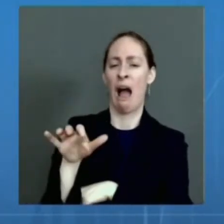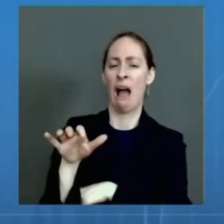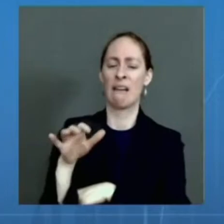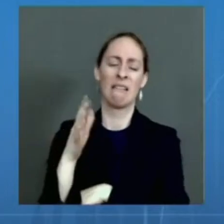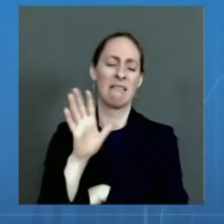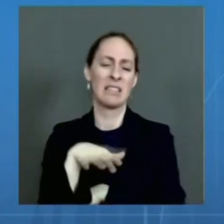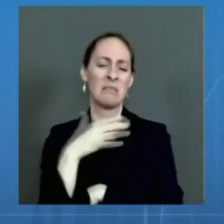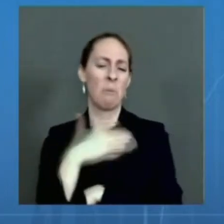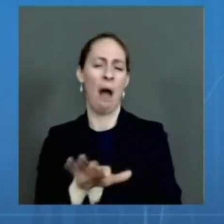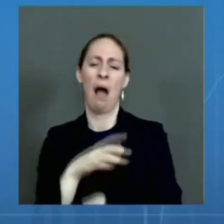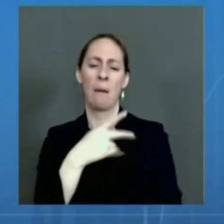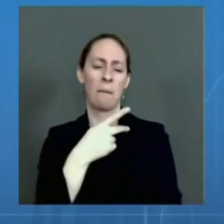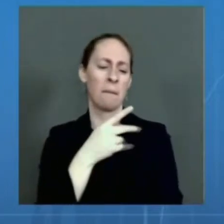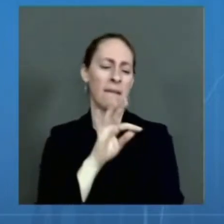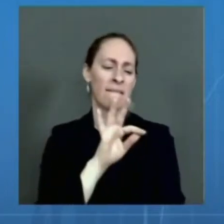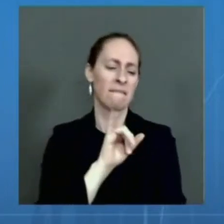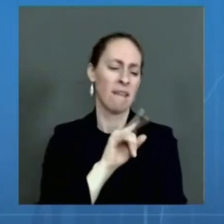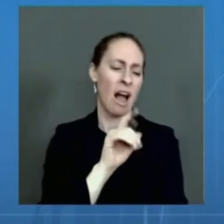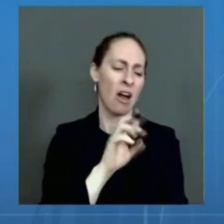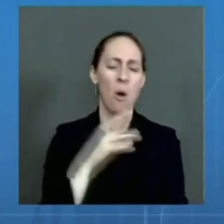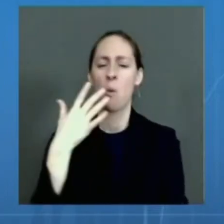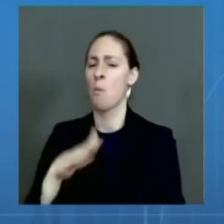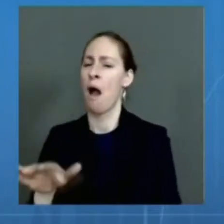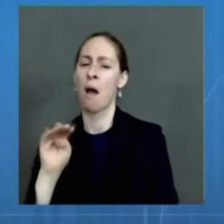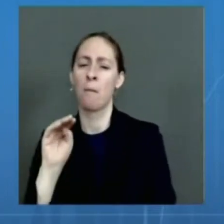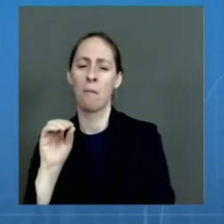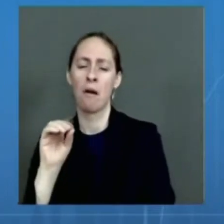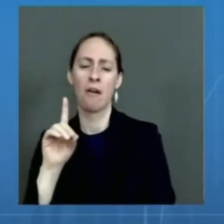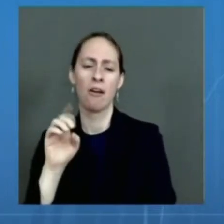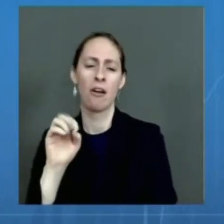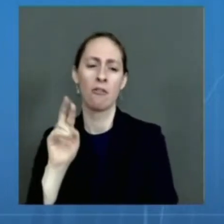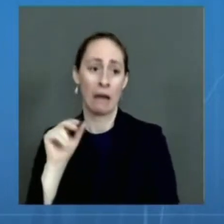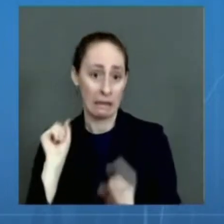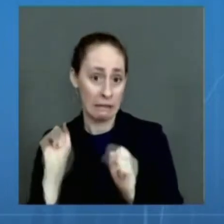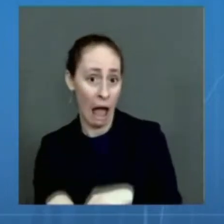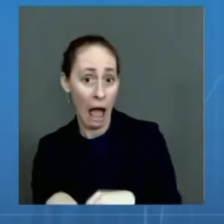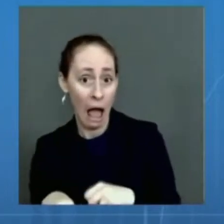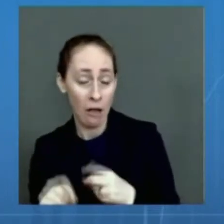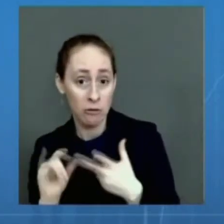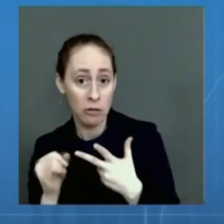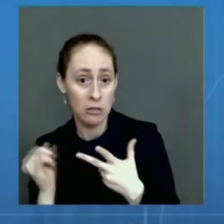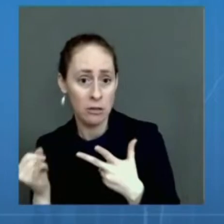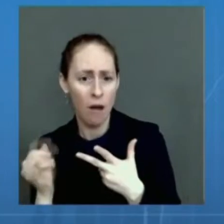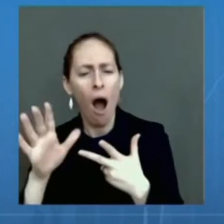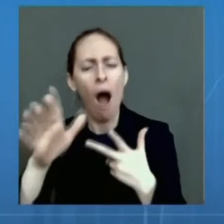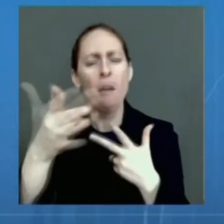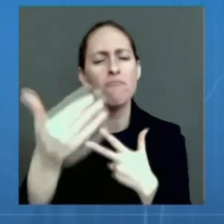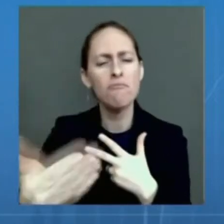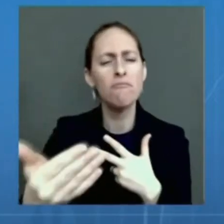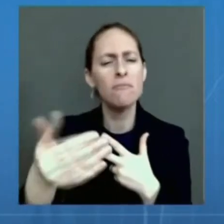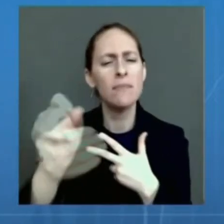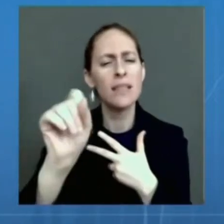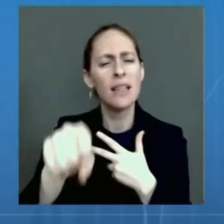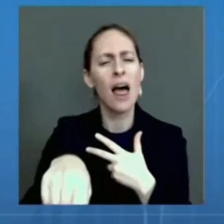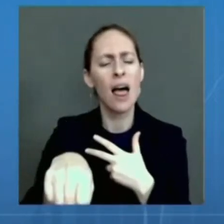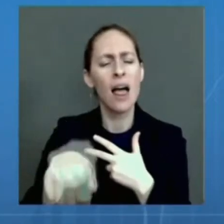VACCINE WILL CONTINUE TO HAVE ACCESS TO JOHNSON & JOHNSON COVID-19 VACCINES AND FINALLY AS WE HEAD INTO THE HOLIDAY